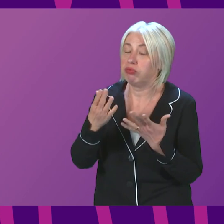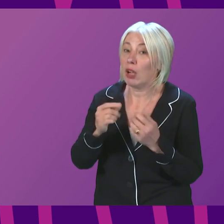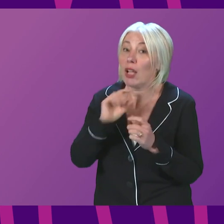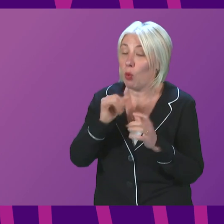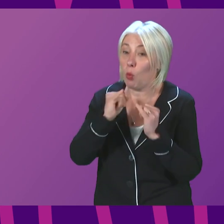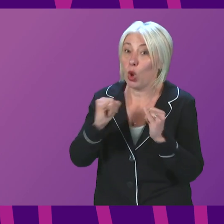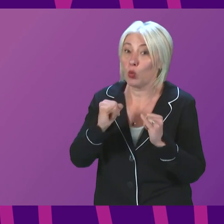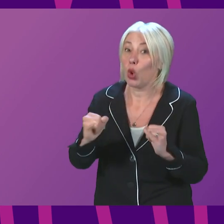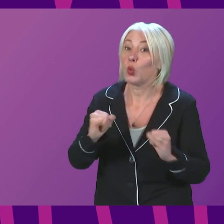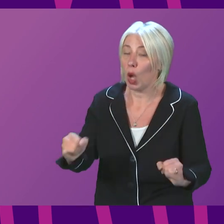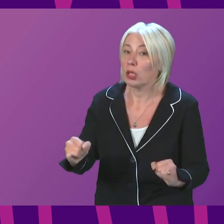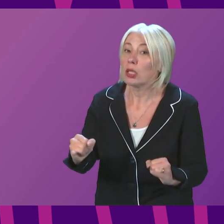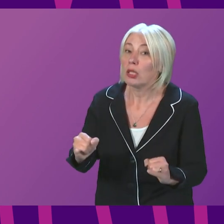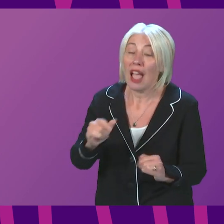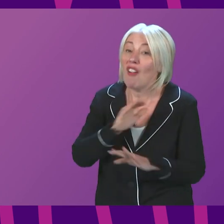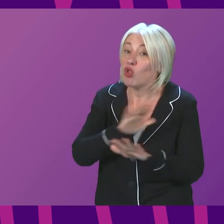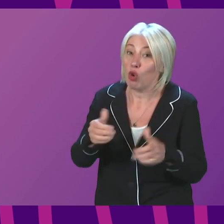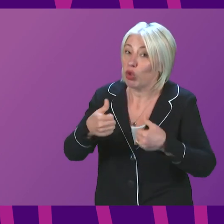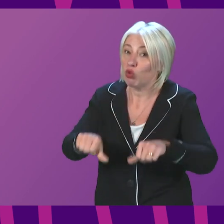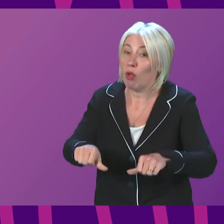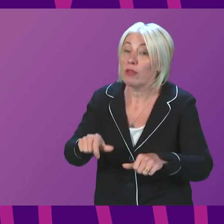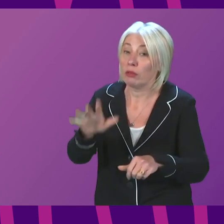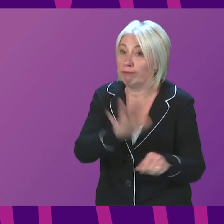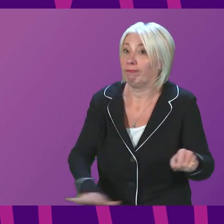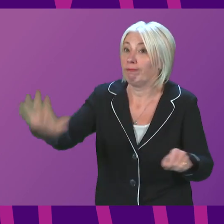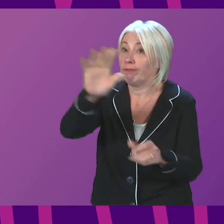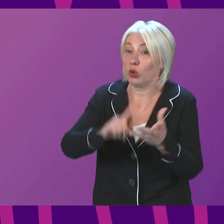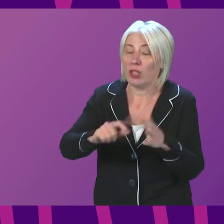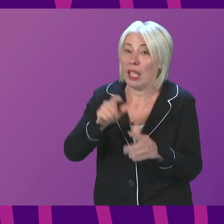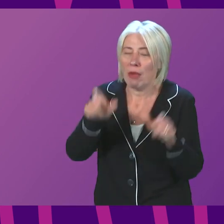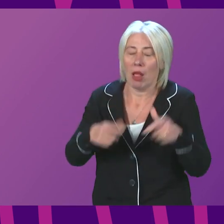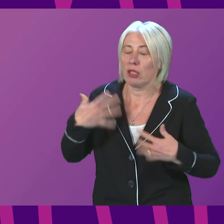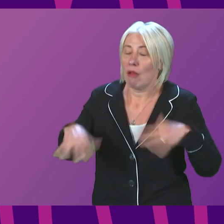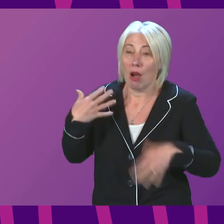if it was not resolved; of course, people across the UK are paying the price for that now.